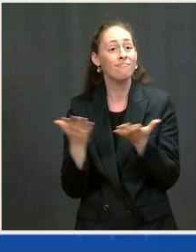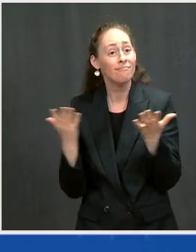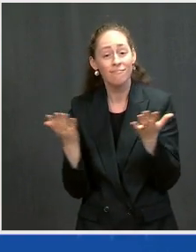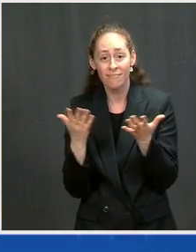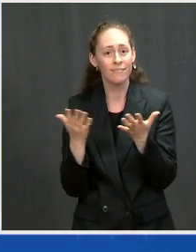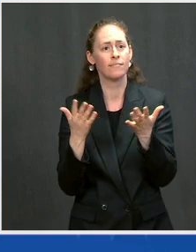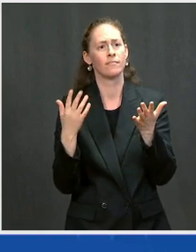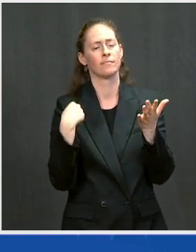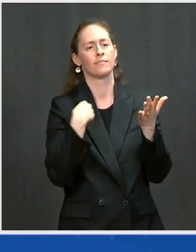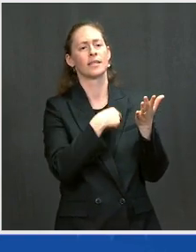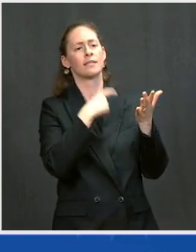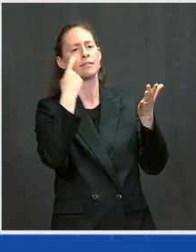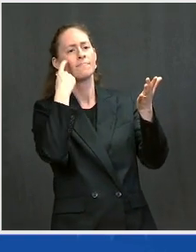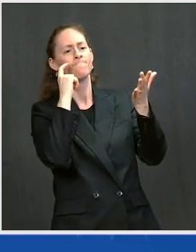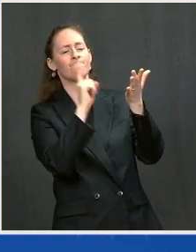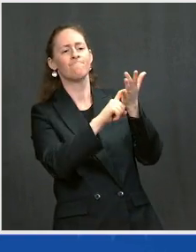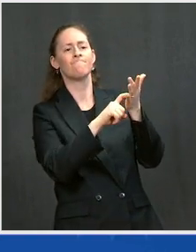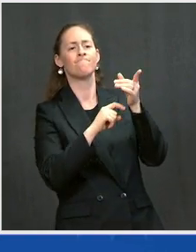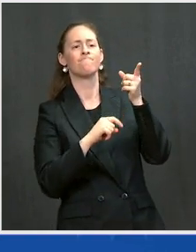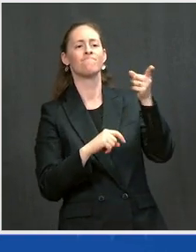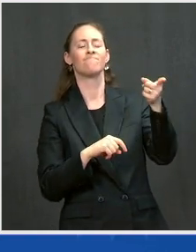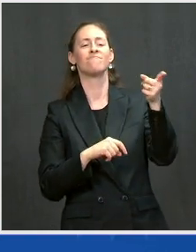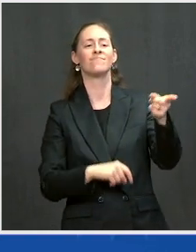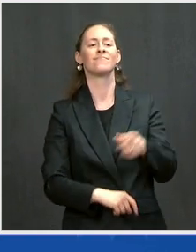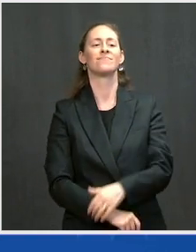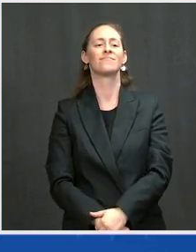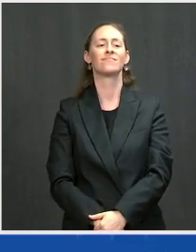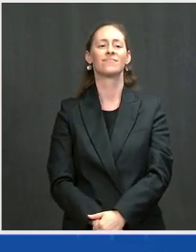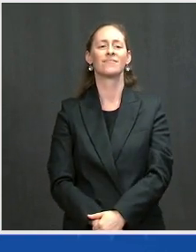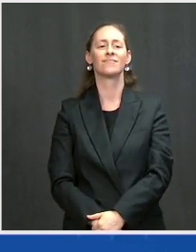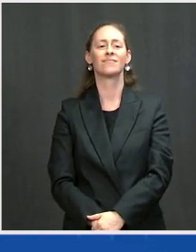where he'd help a new generation of rangers during their training missions.